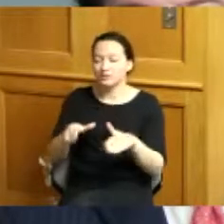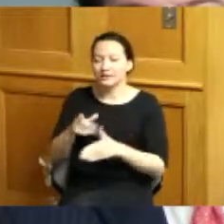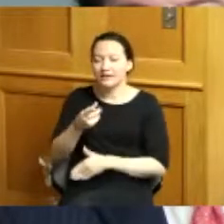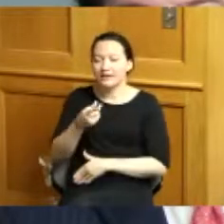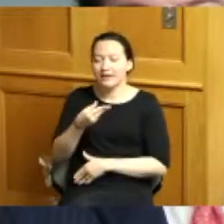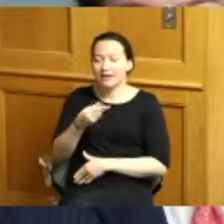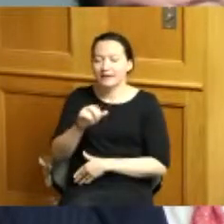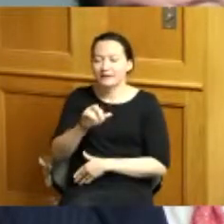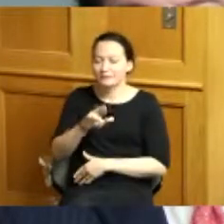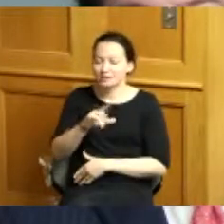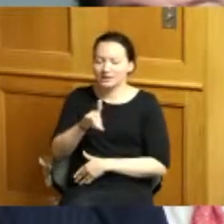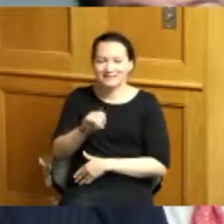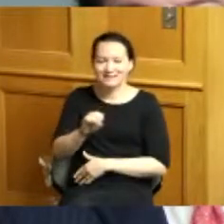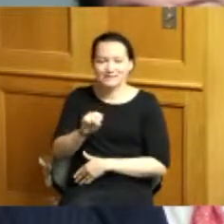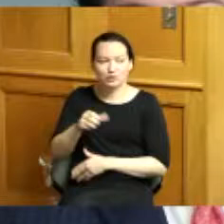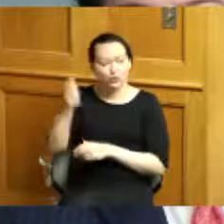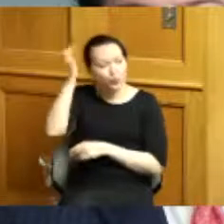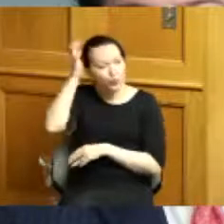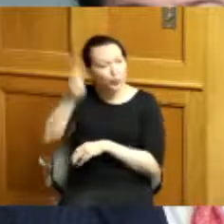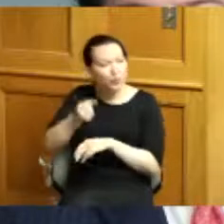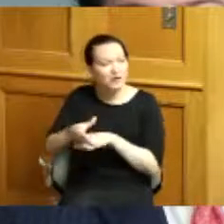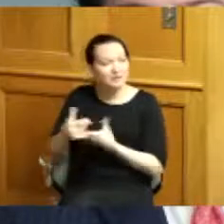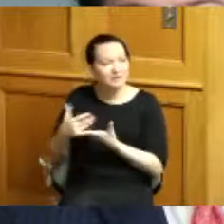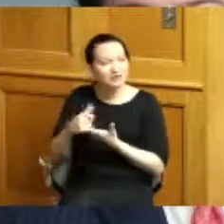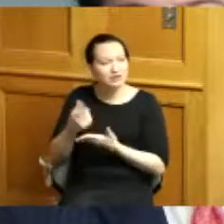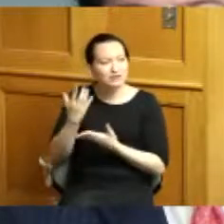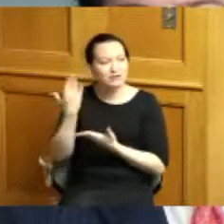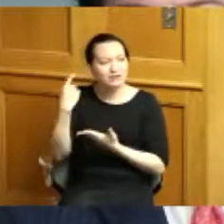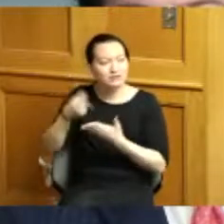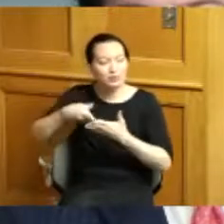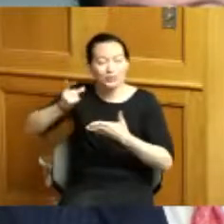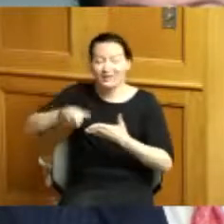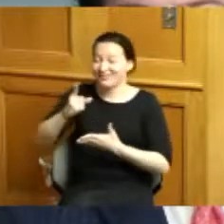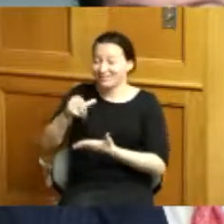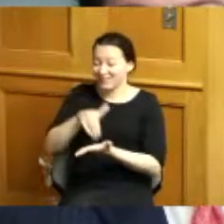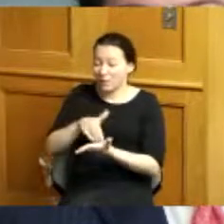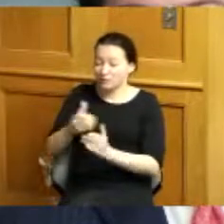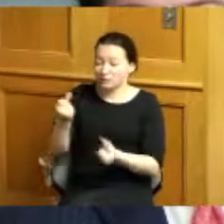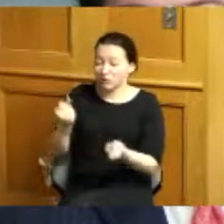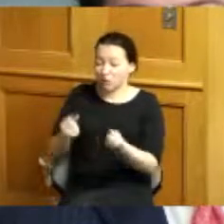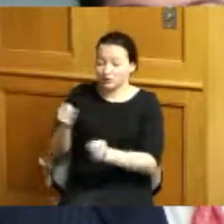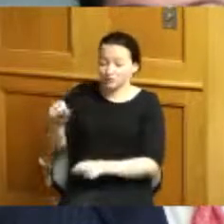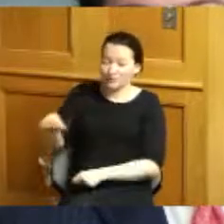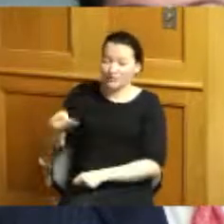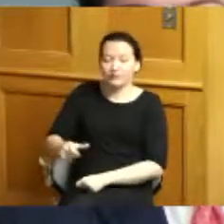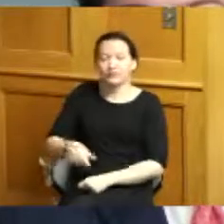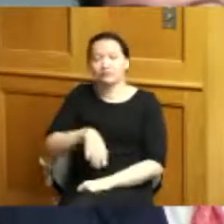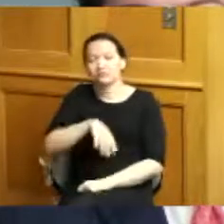last weekend and over a thousand cars came through to drop off pesticides fertilizers